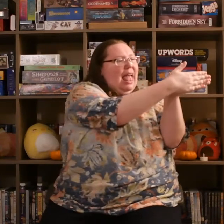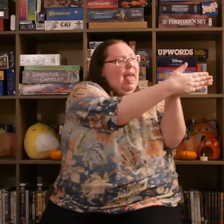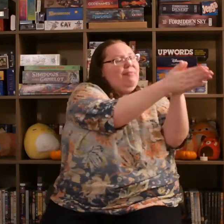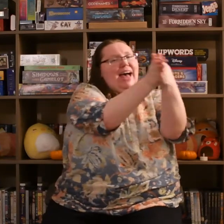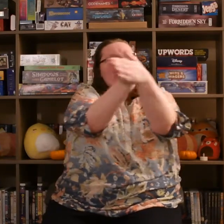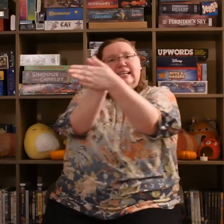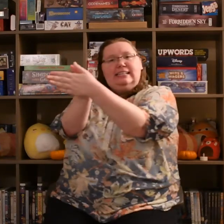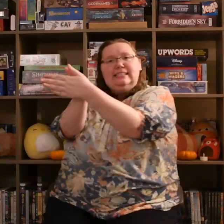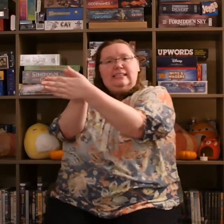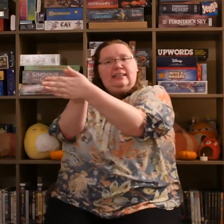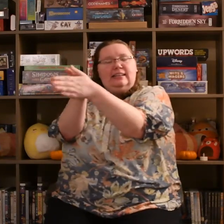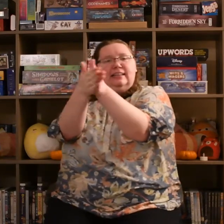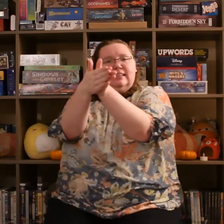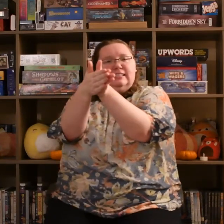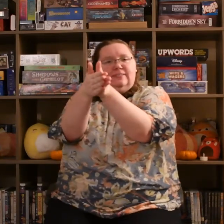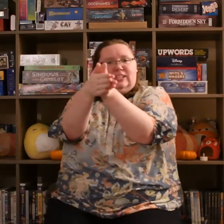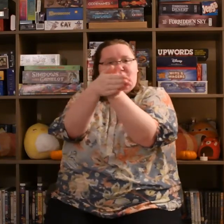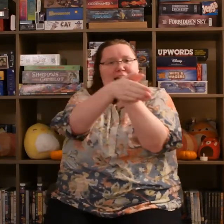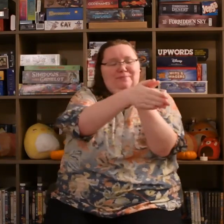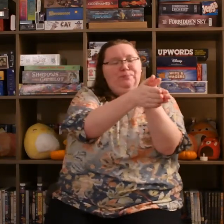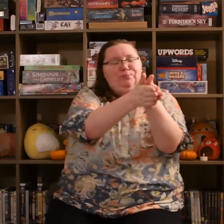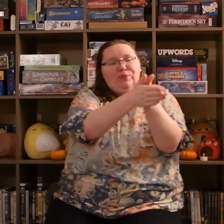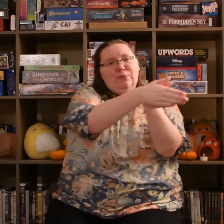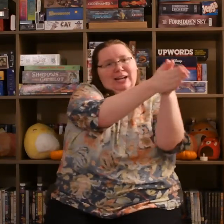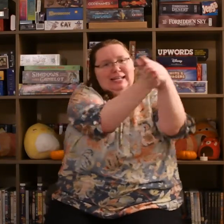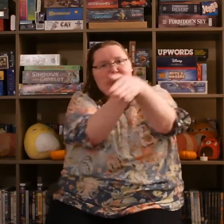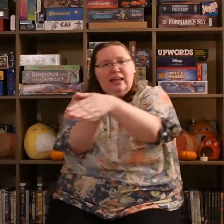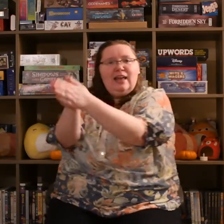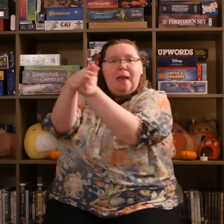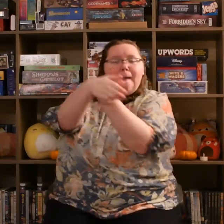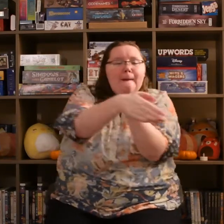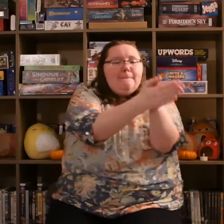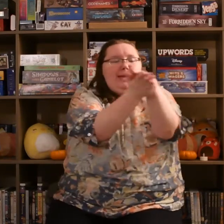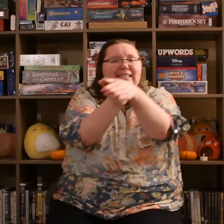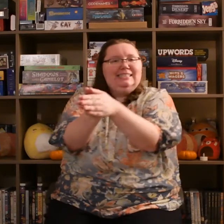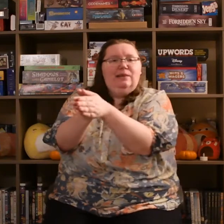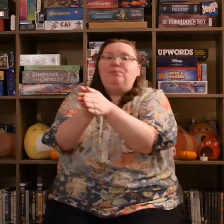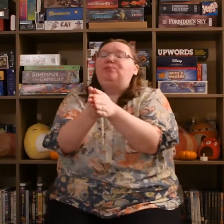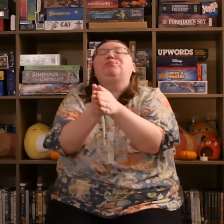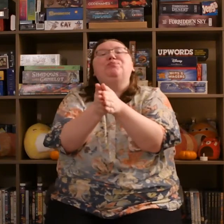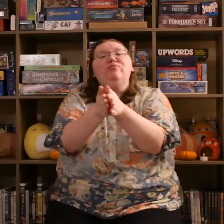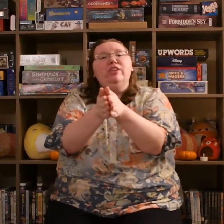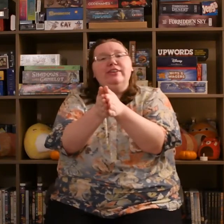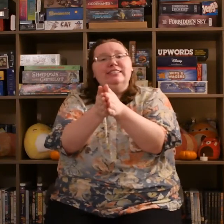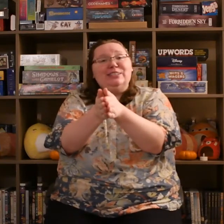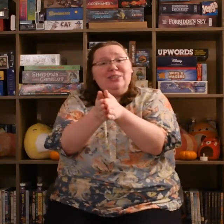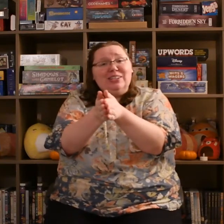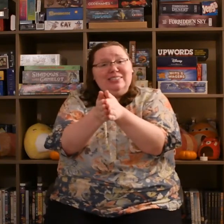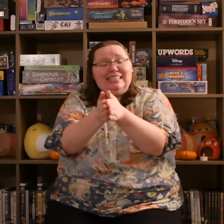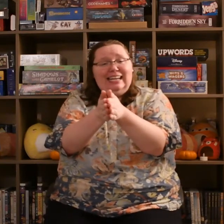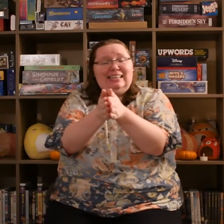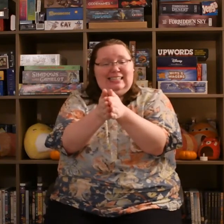and that is this fish sign and we're gonna make it slip. So it goes like this: